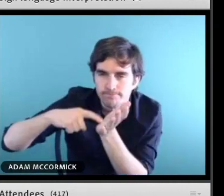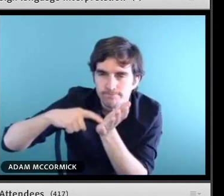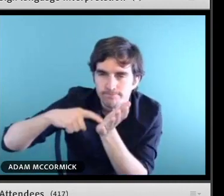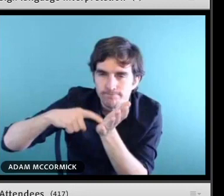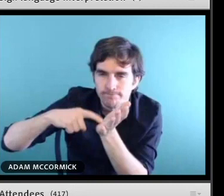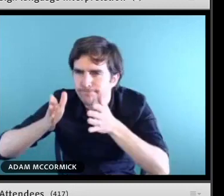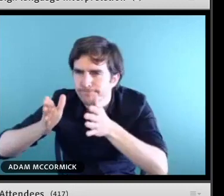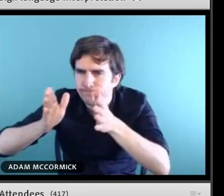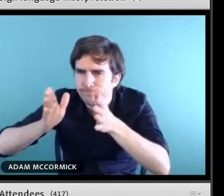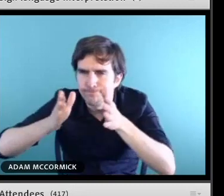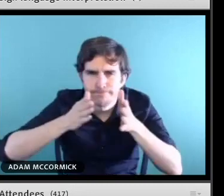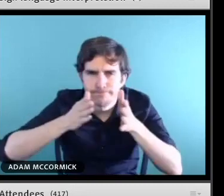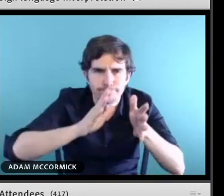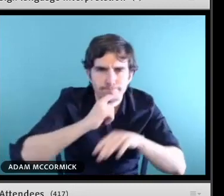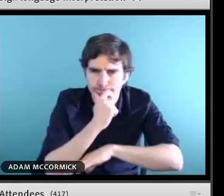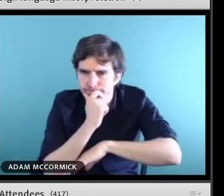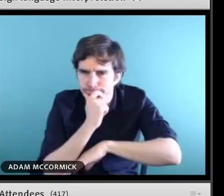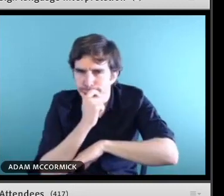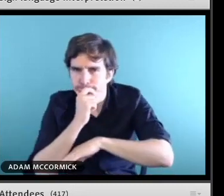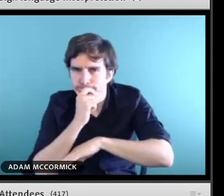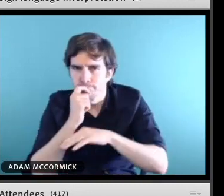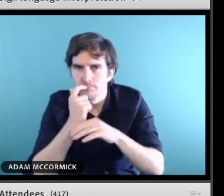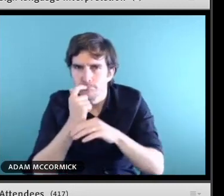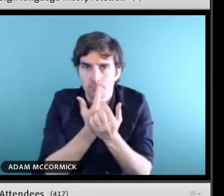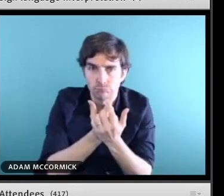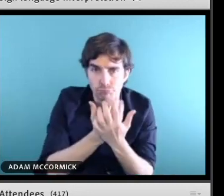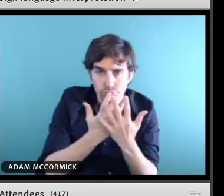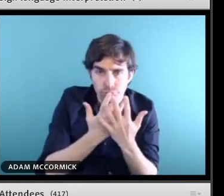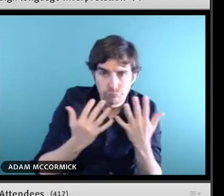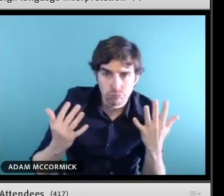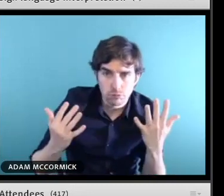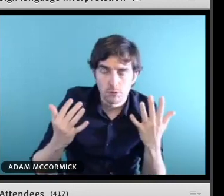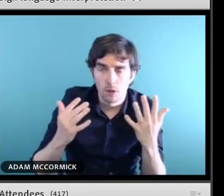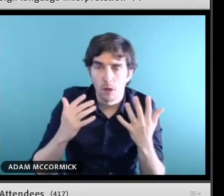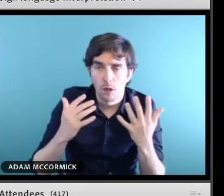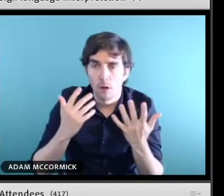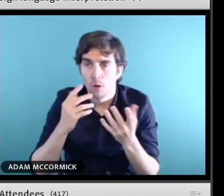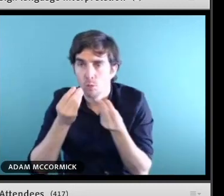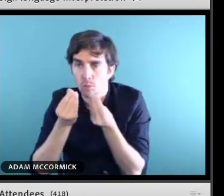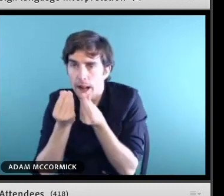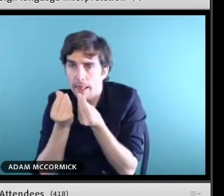have everyone attend. Thank you so much for sharing that. It is a very helpful example